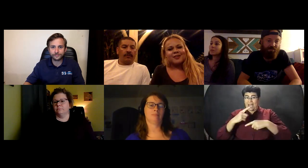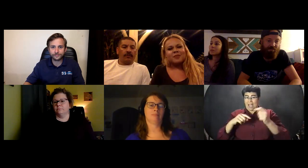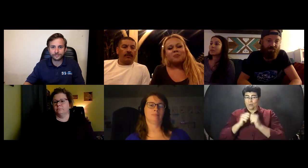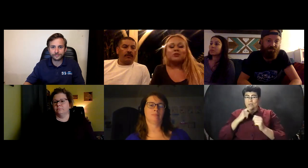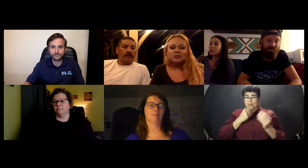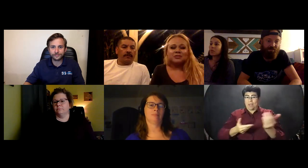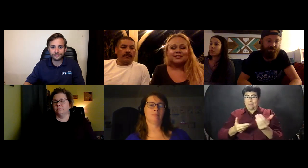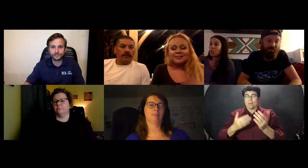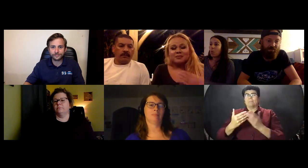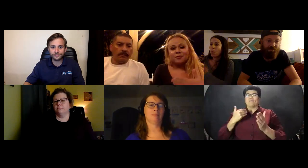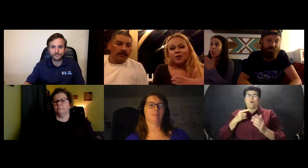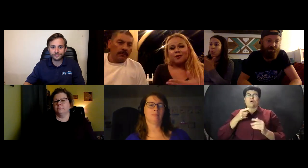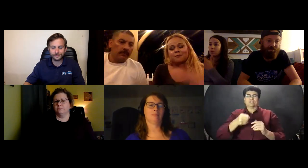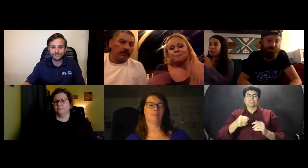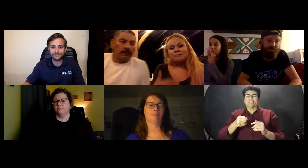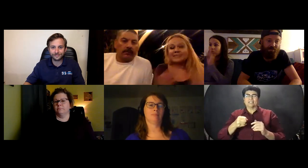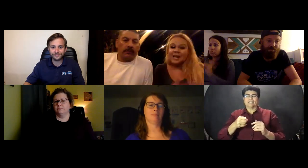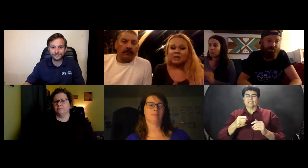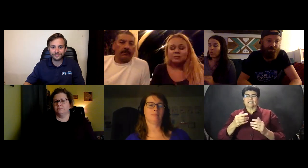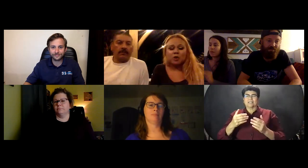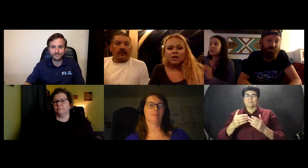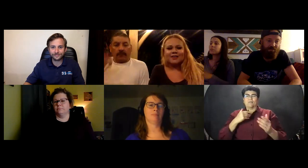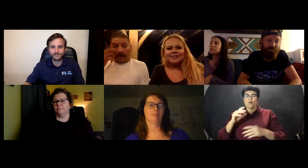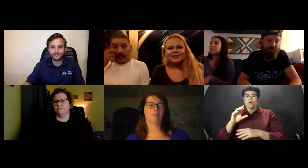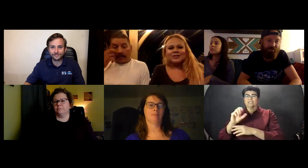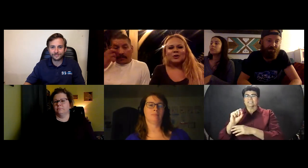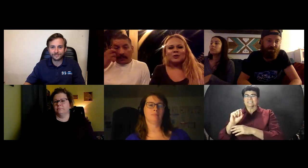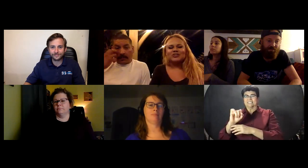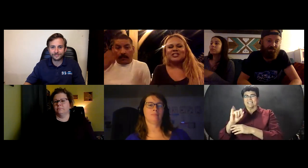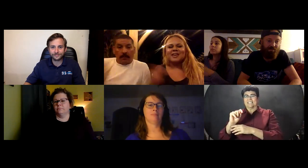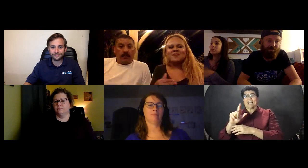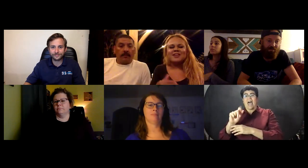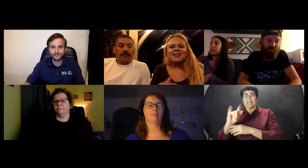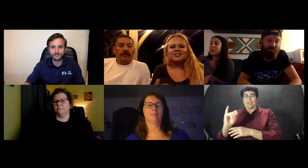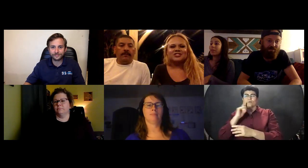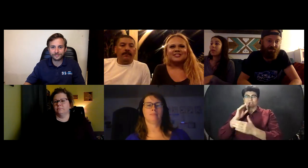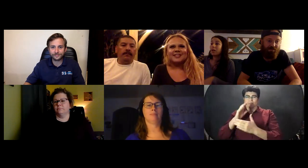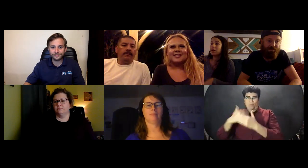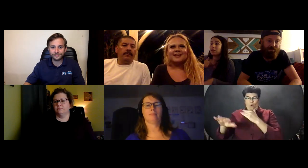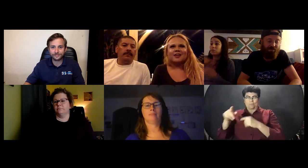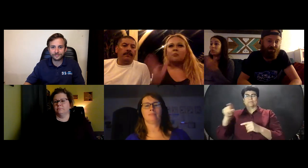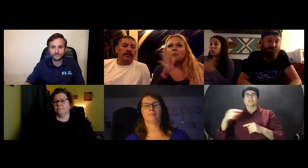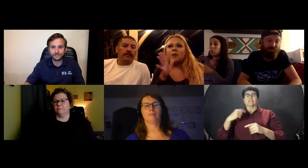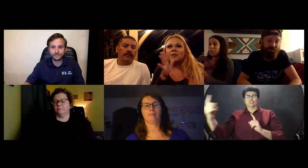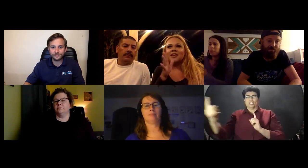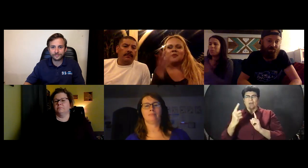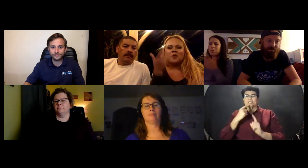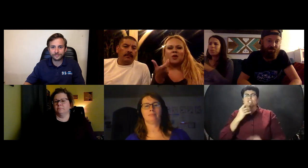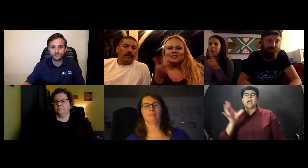before she was before sit lolly was born so she came in and she said mommy i want